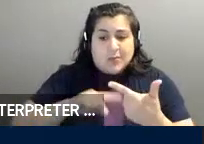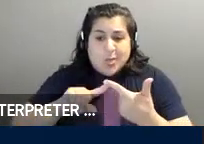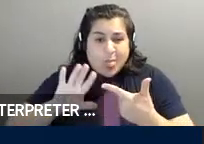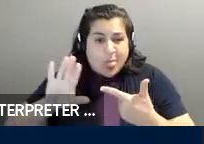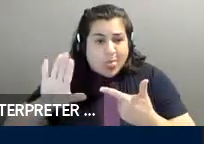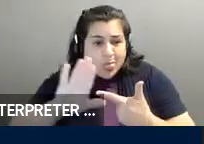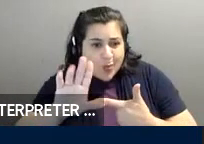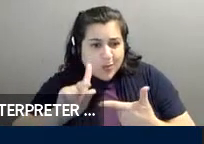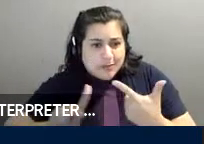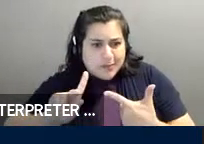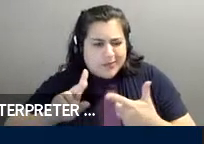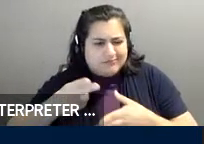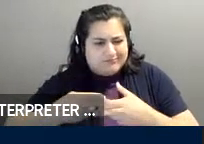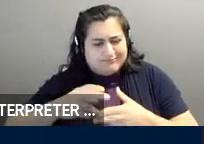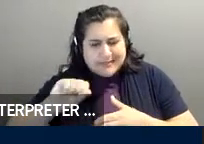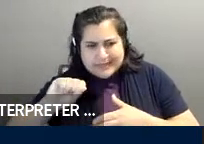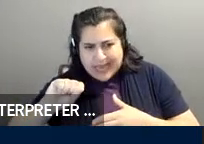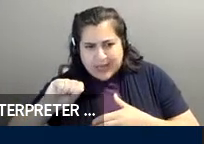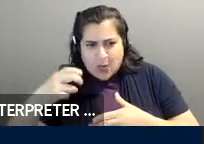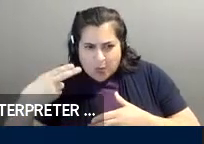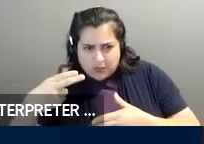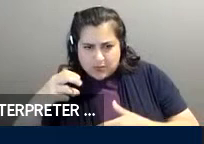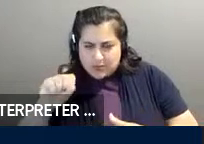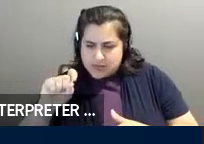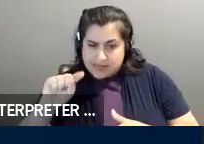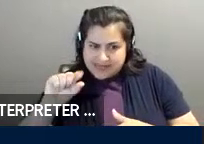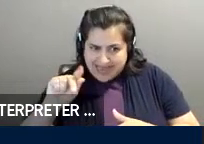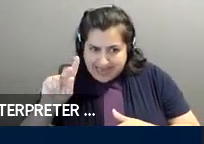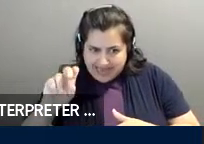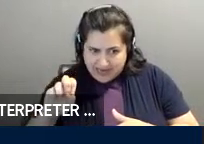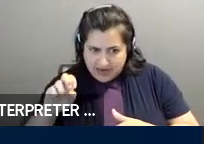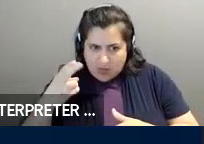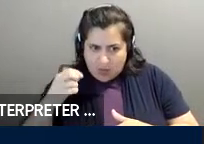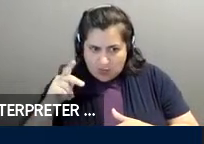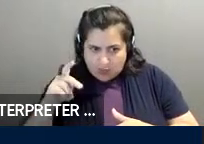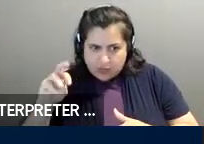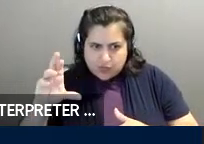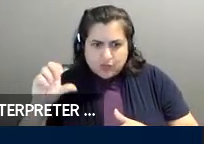high reach should be and what the low range should be.